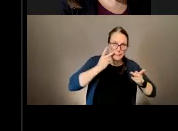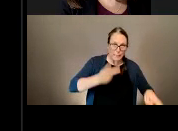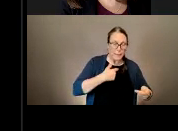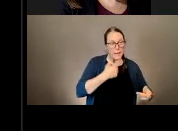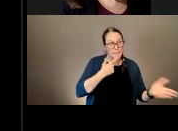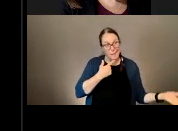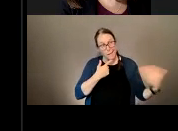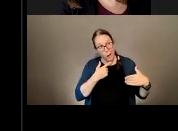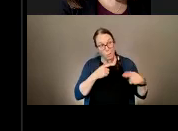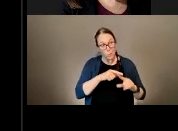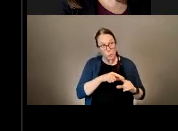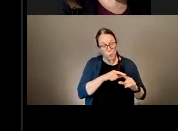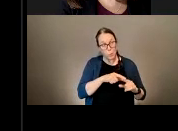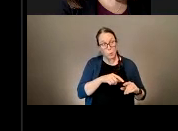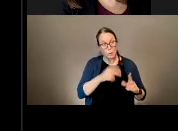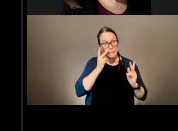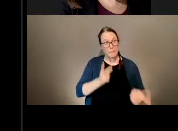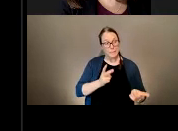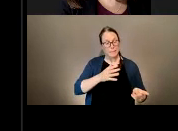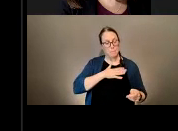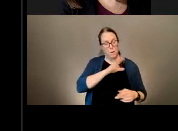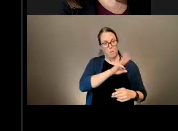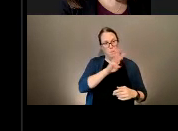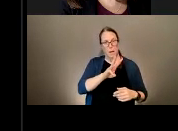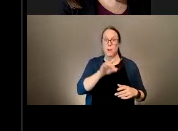I think a QR code on that physical paper